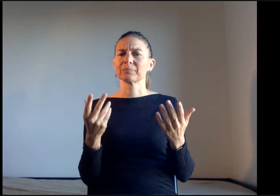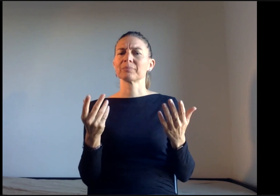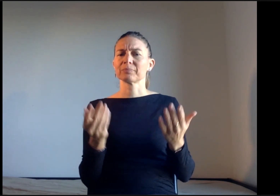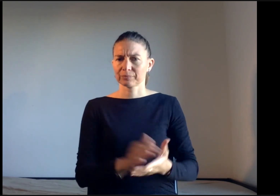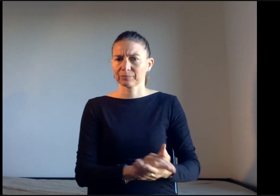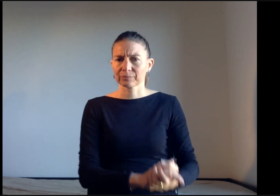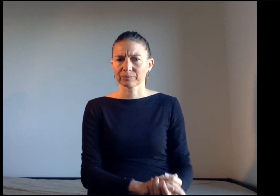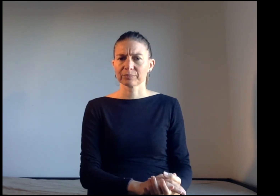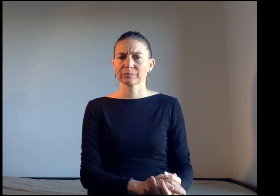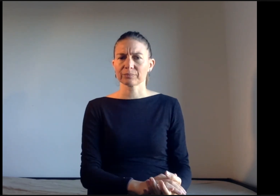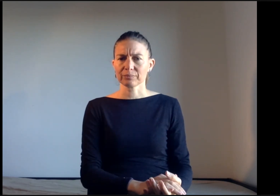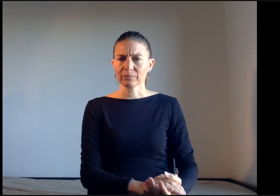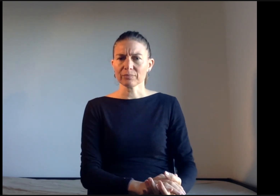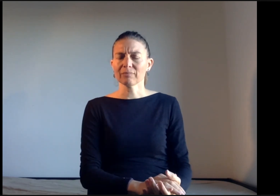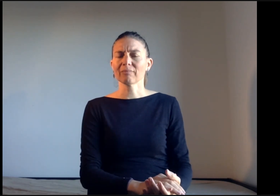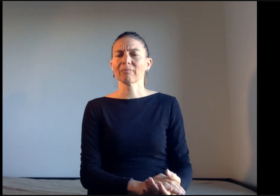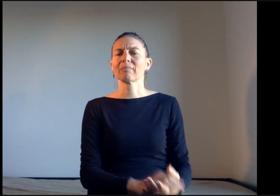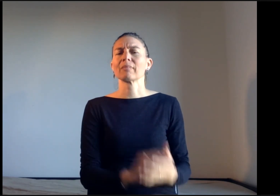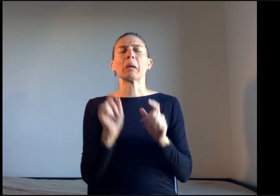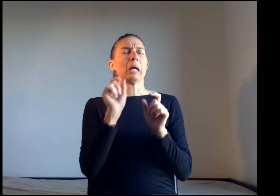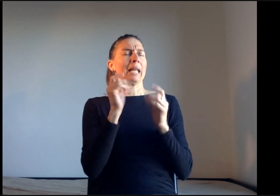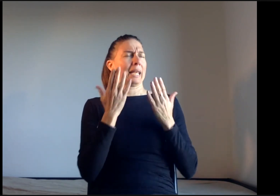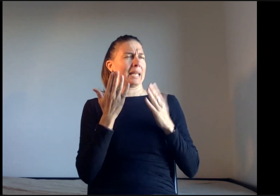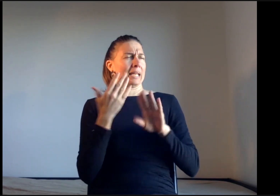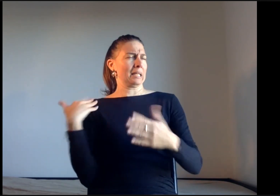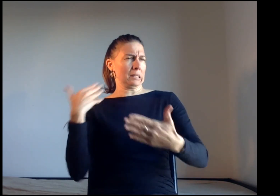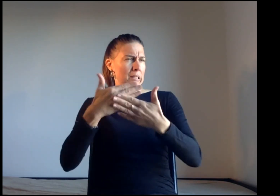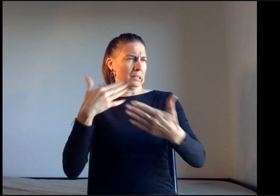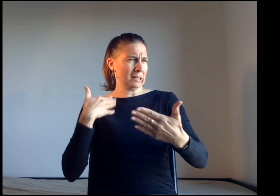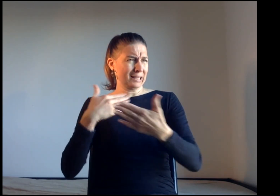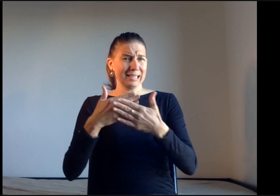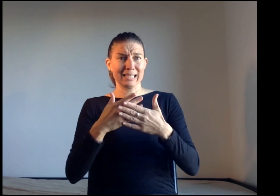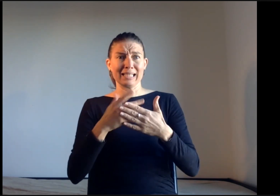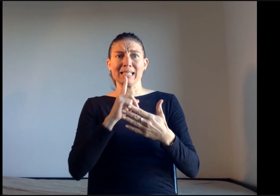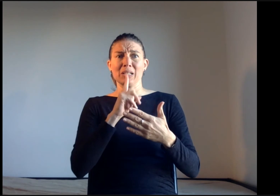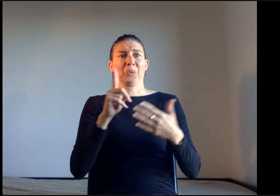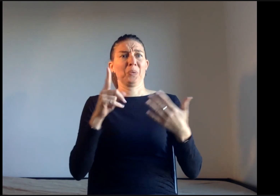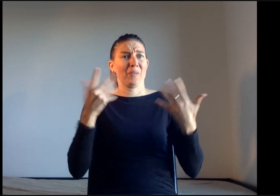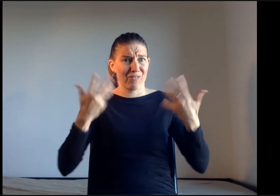Emergency choices have negatively affected our rights.